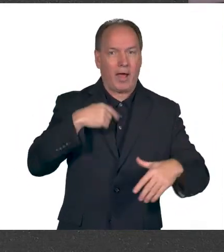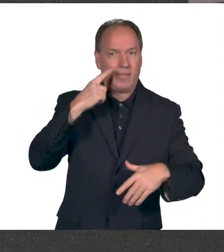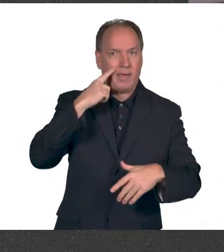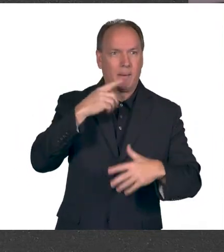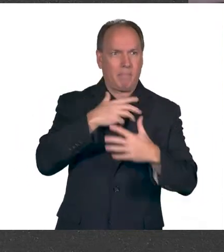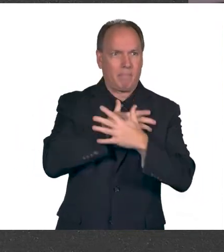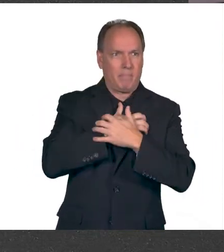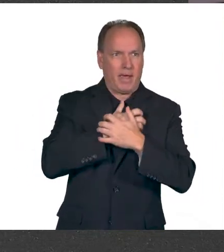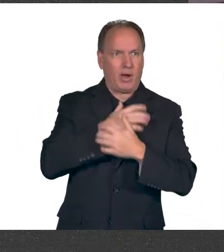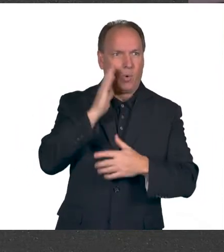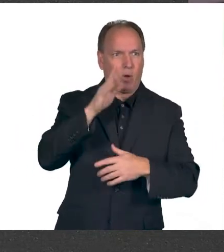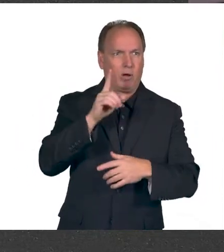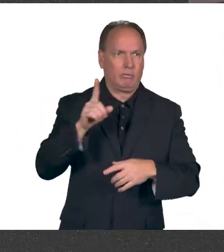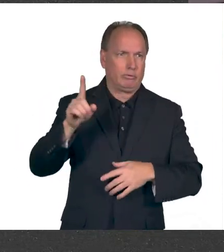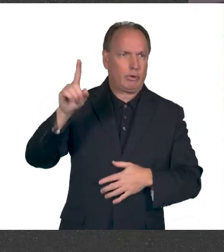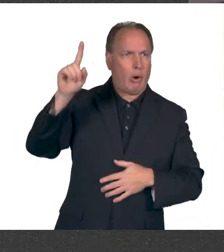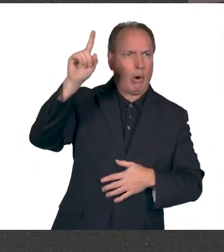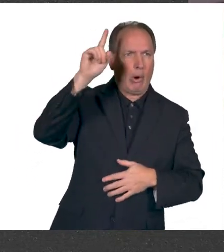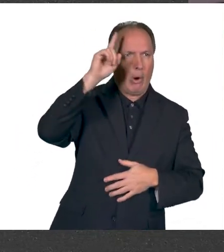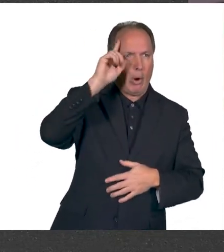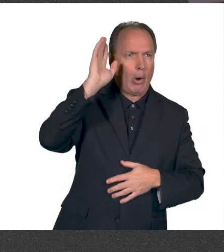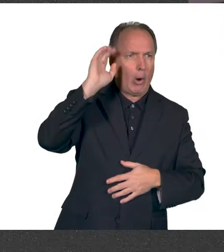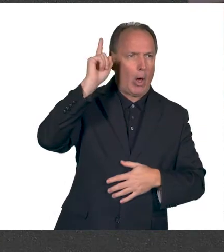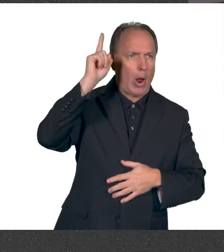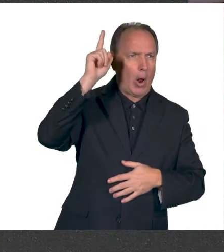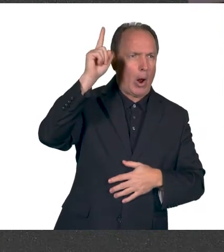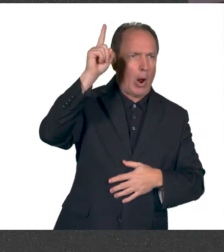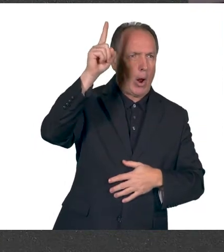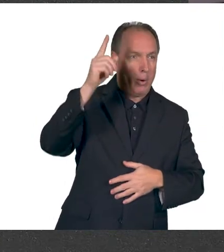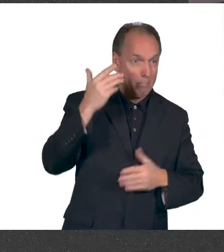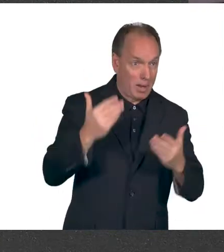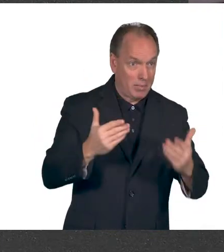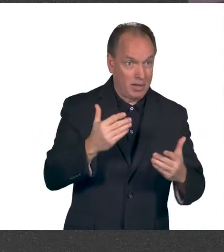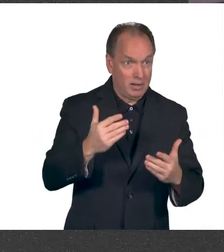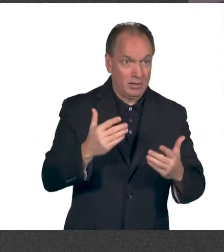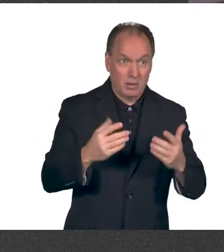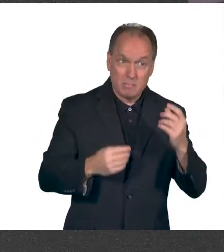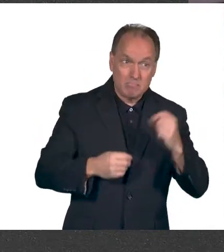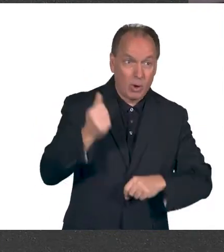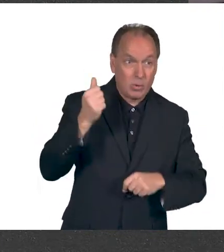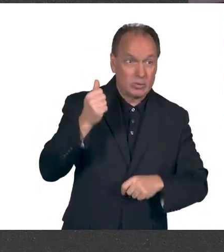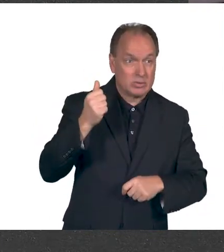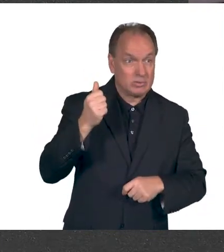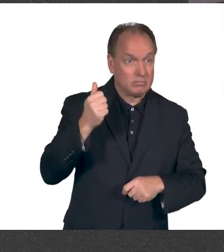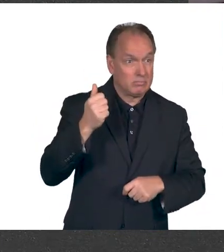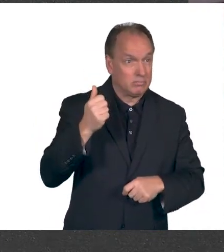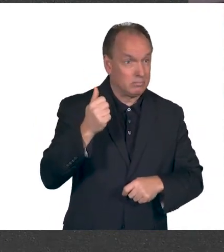I think bear is going to be a tall one. He might even be the tallest of them all.